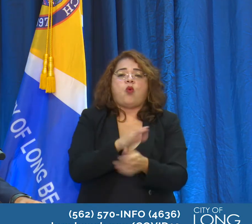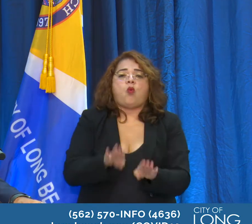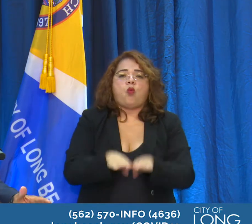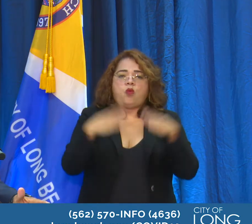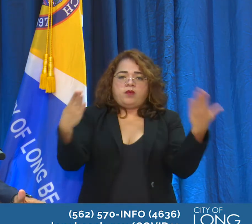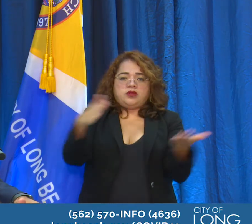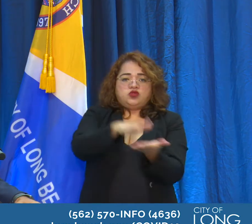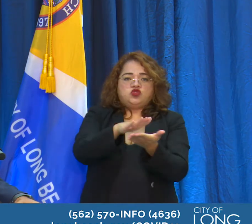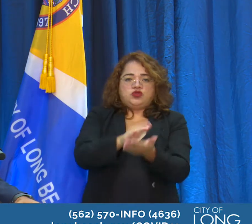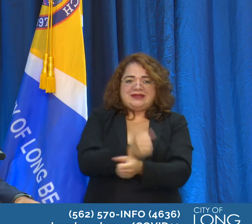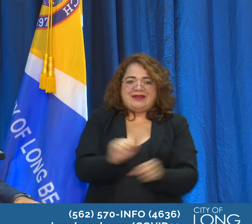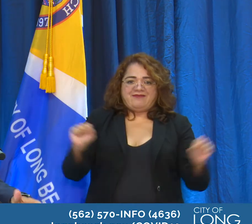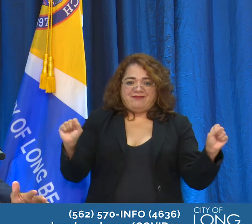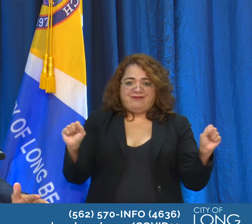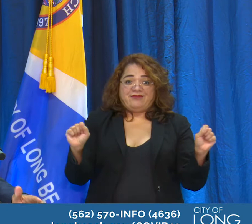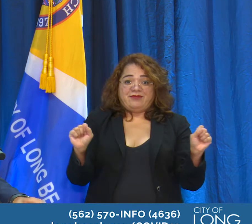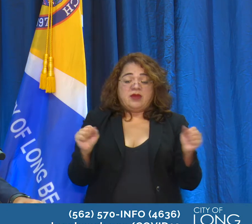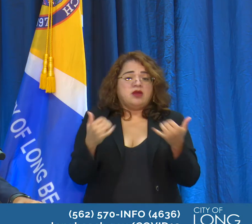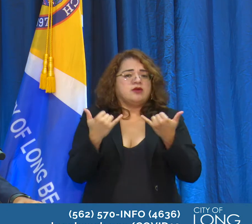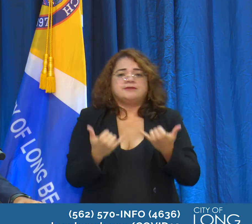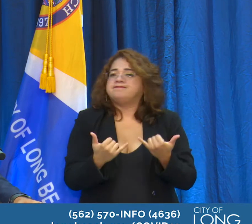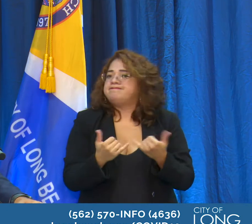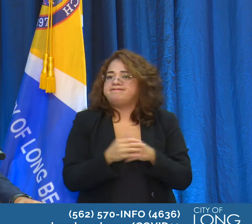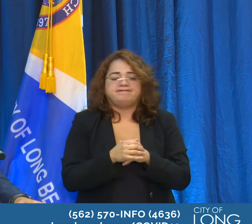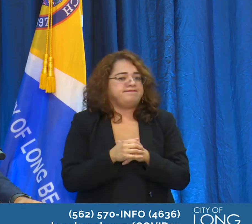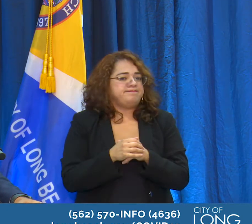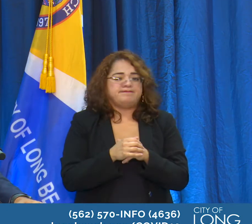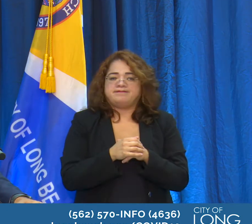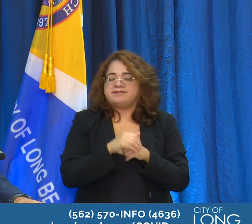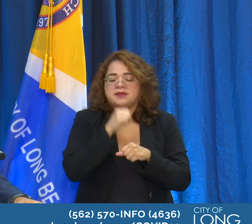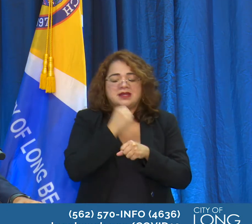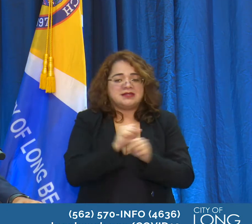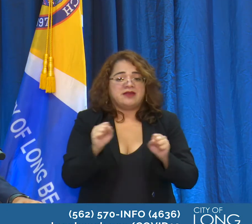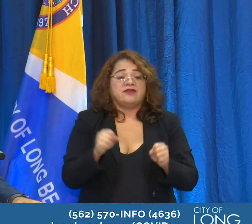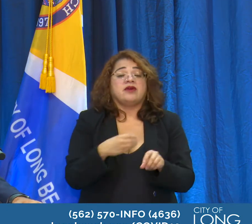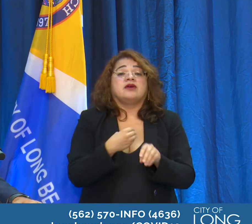We know that. We have to have virtual learning. I support that.